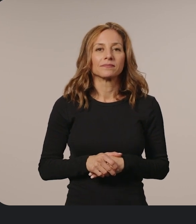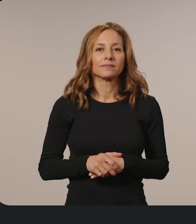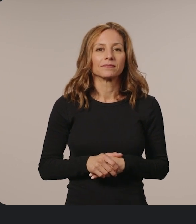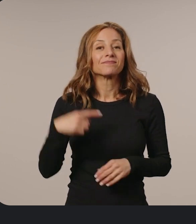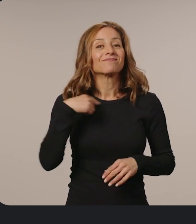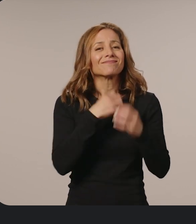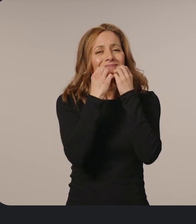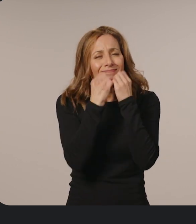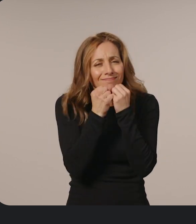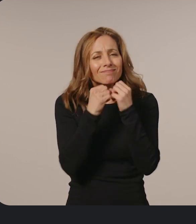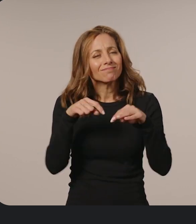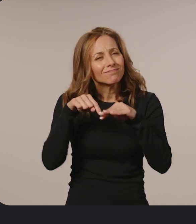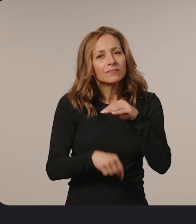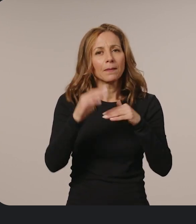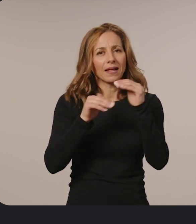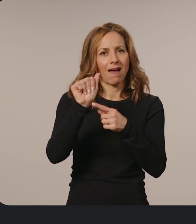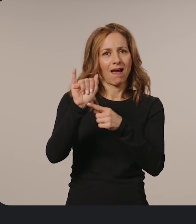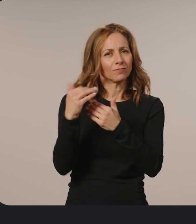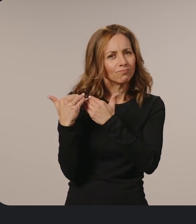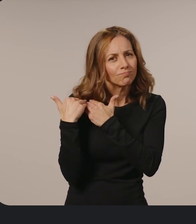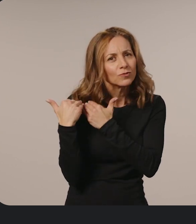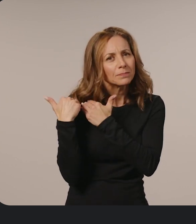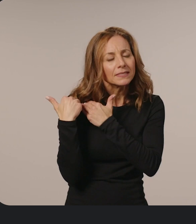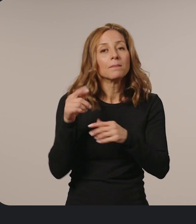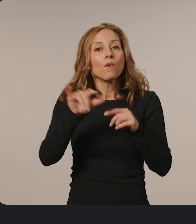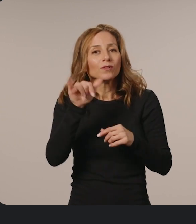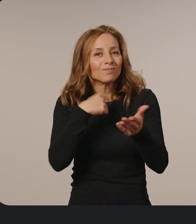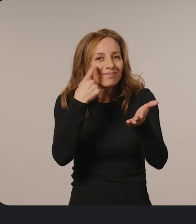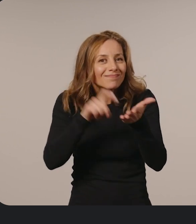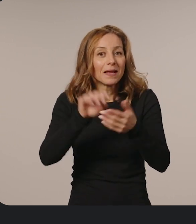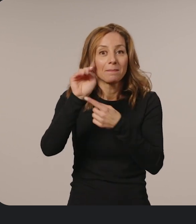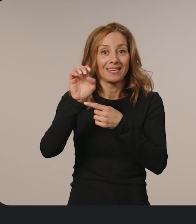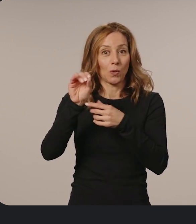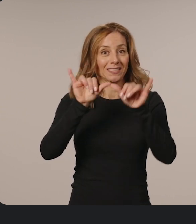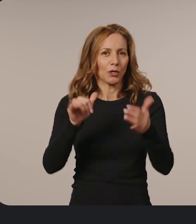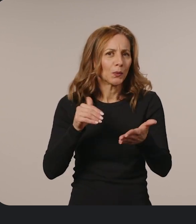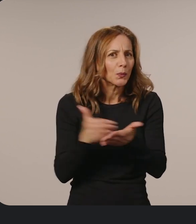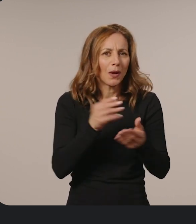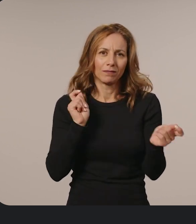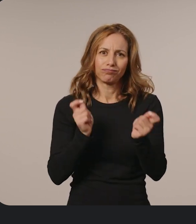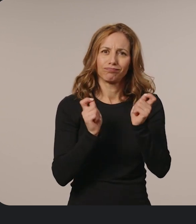We care deeply about building AI responsibly, but also recognize the ML ecosystem is new and evolving fast.